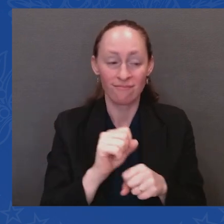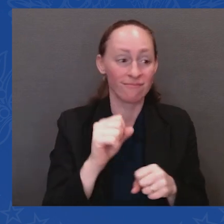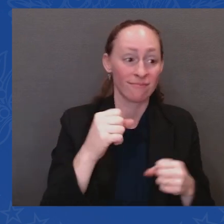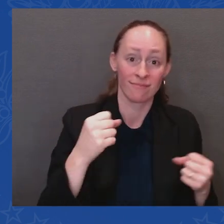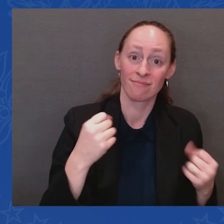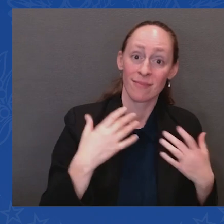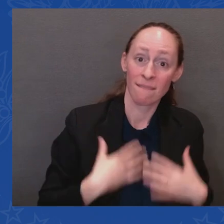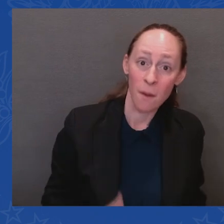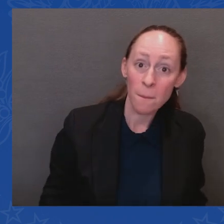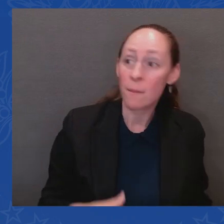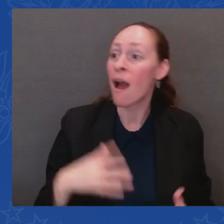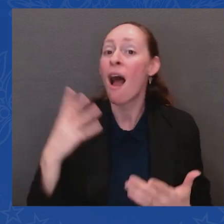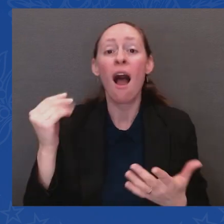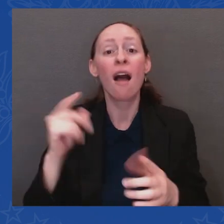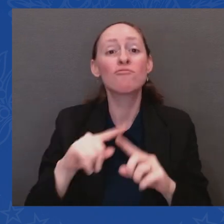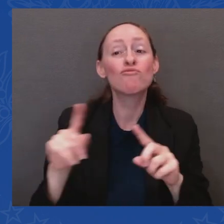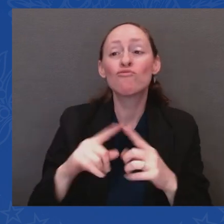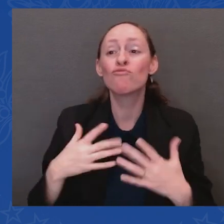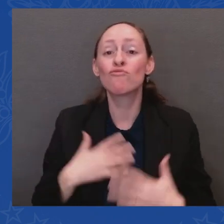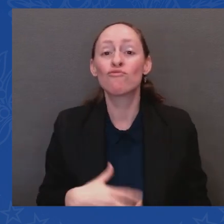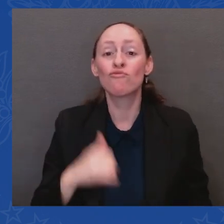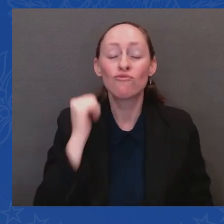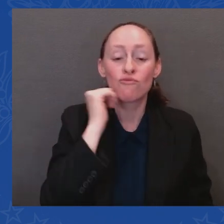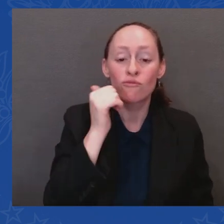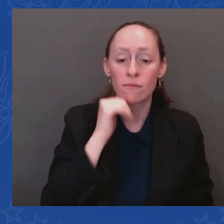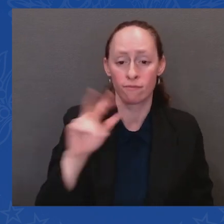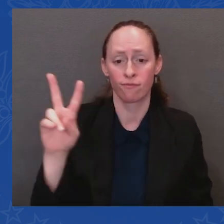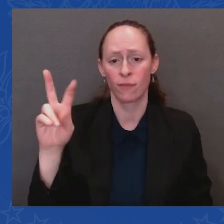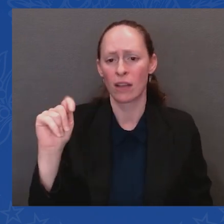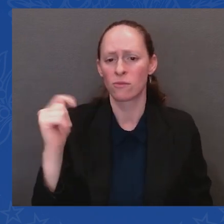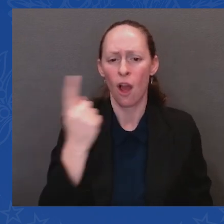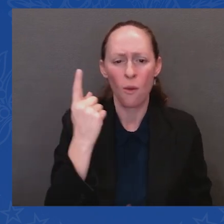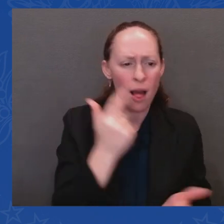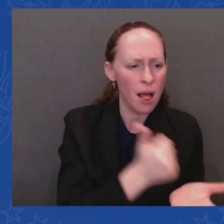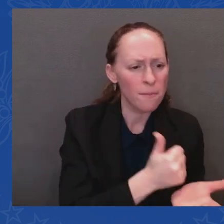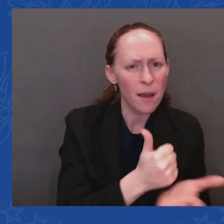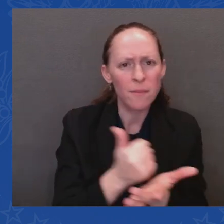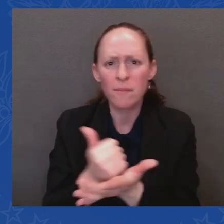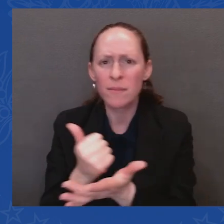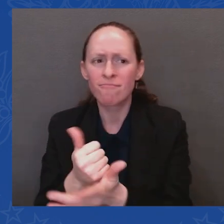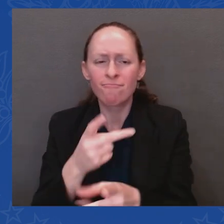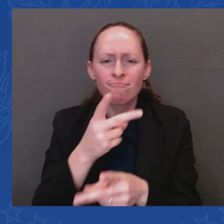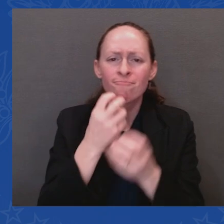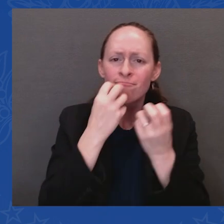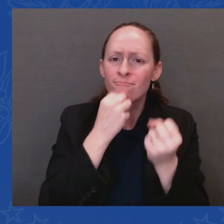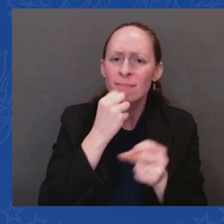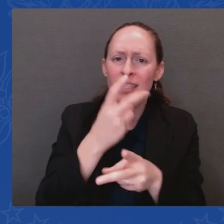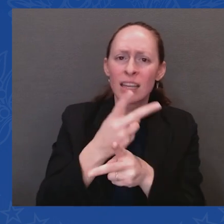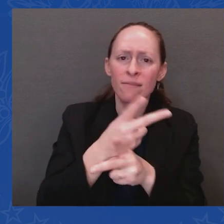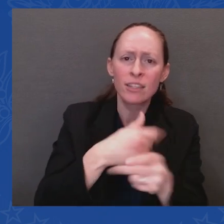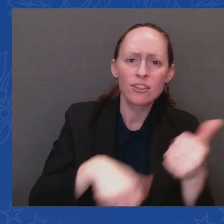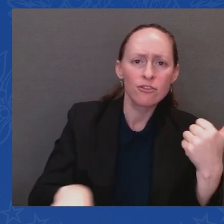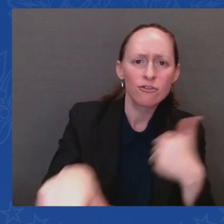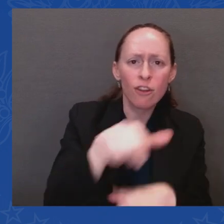Veterans helping veterans, always there for each other, always thinking of their country, never leaving behind a fellow vet